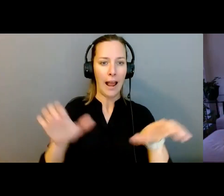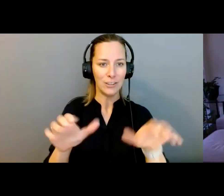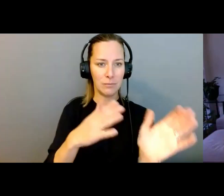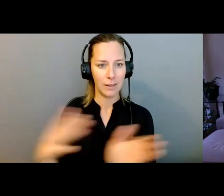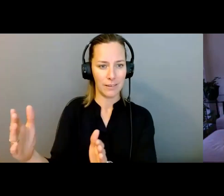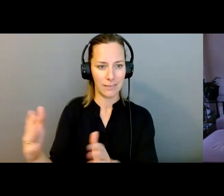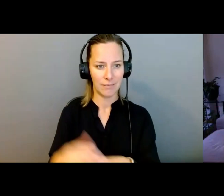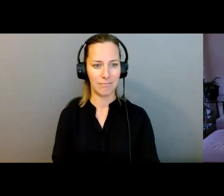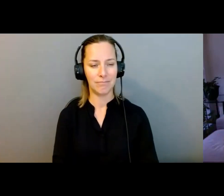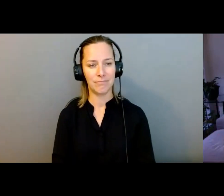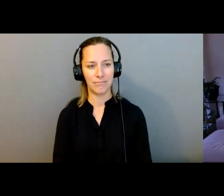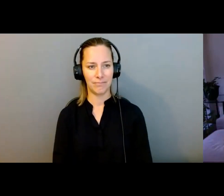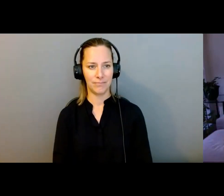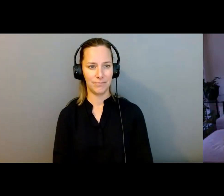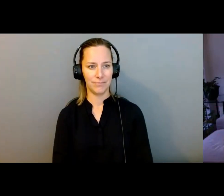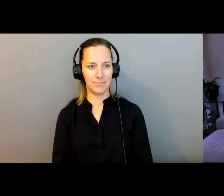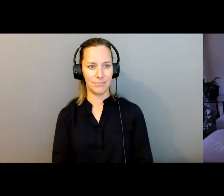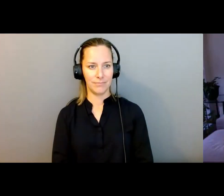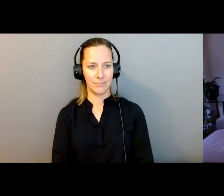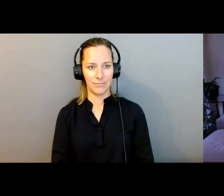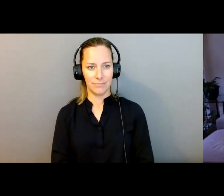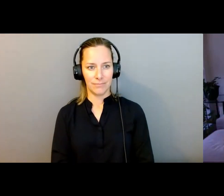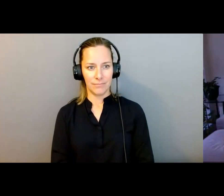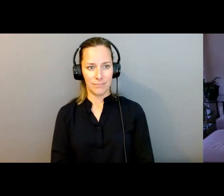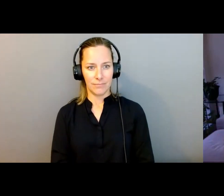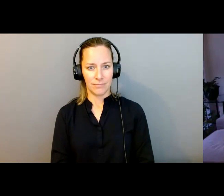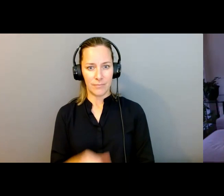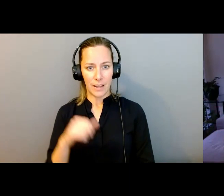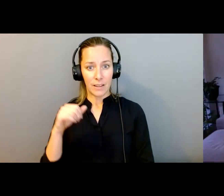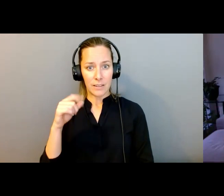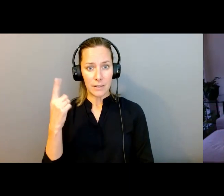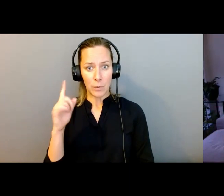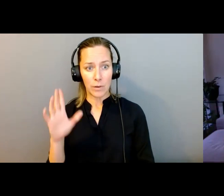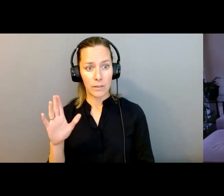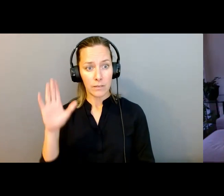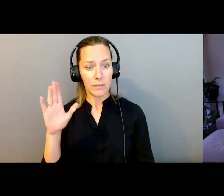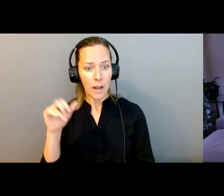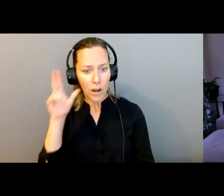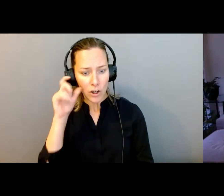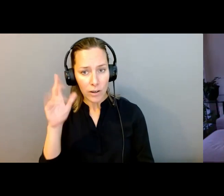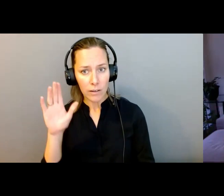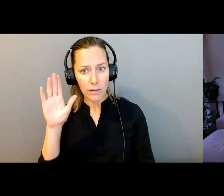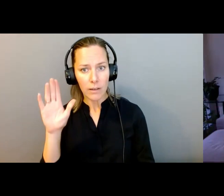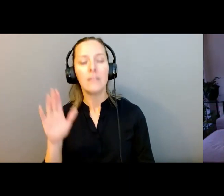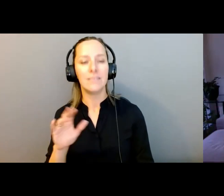I just heard someone wanted to add to that maybe. >> JENNIFER CHAMBERS: I was just going to